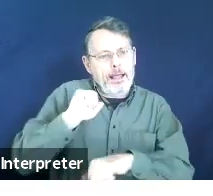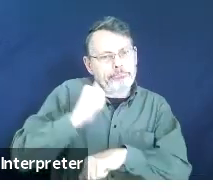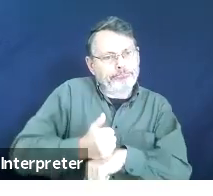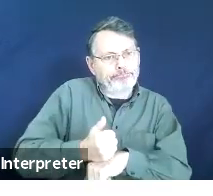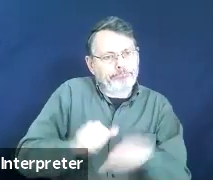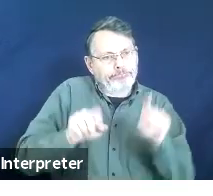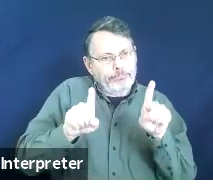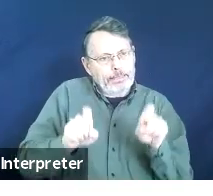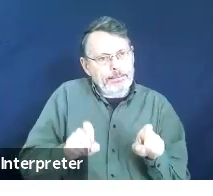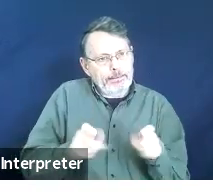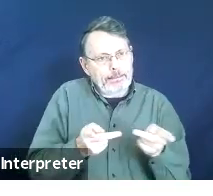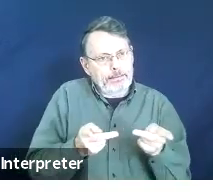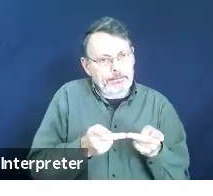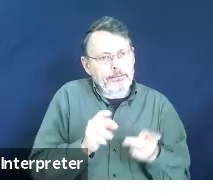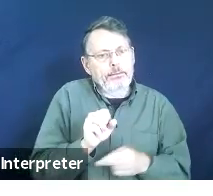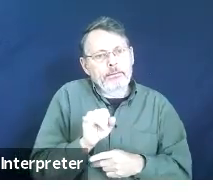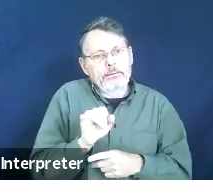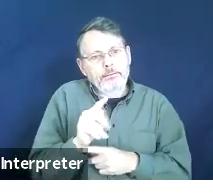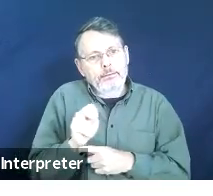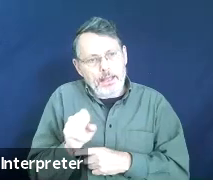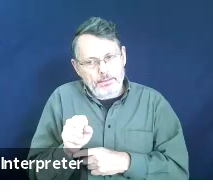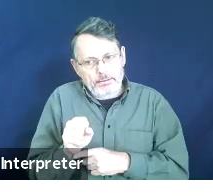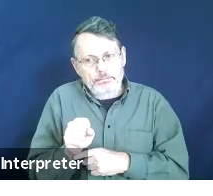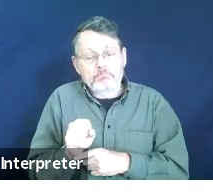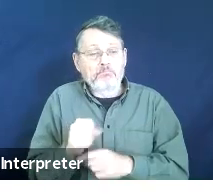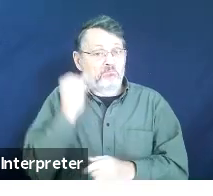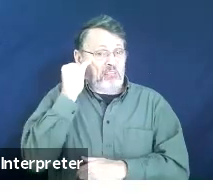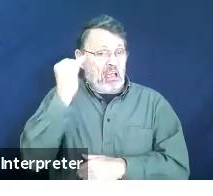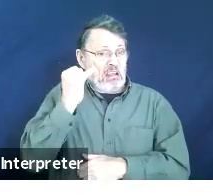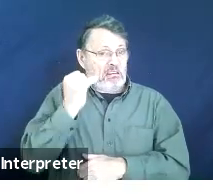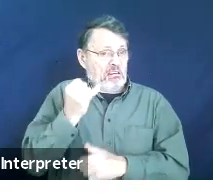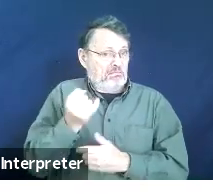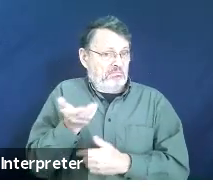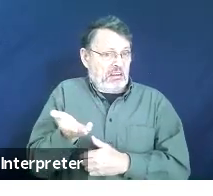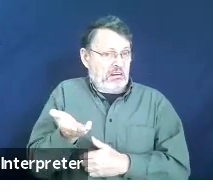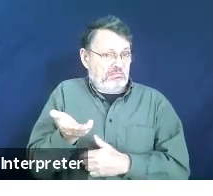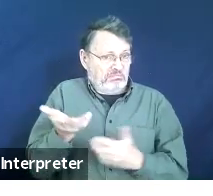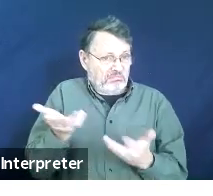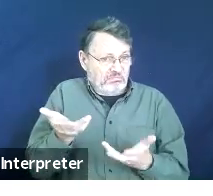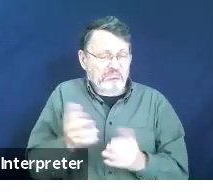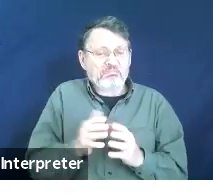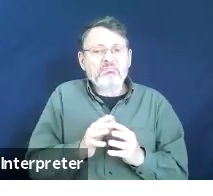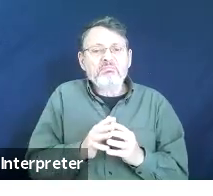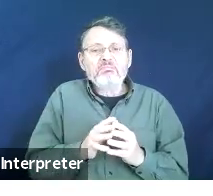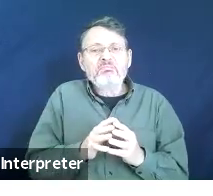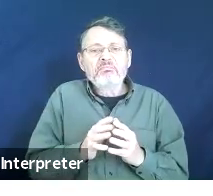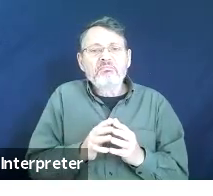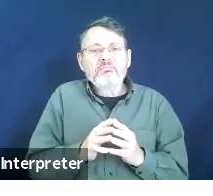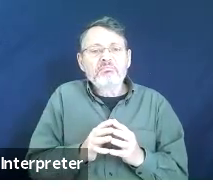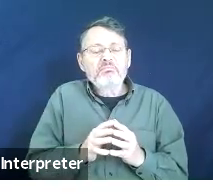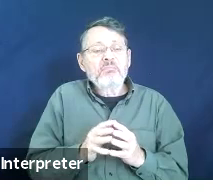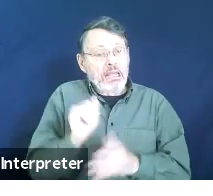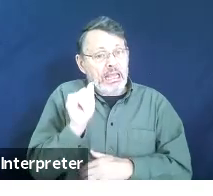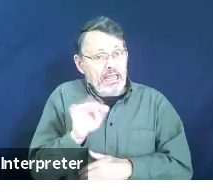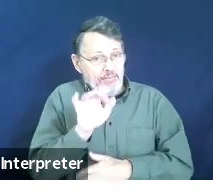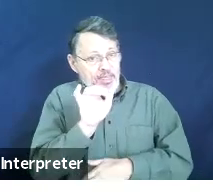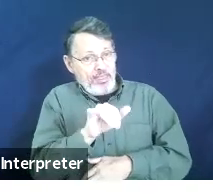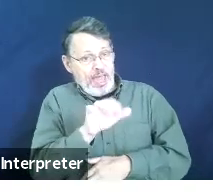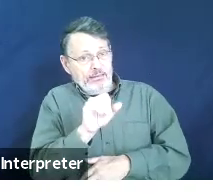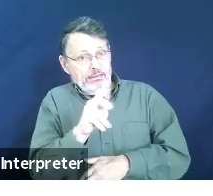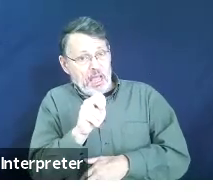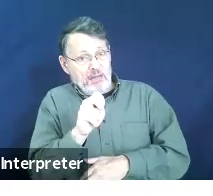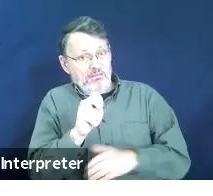sites. And the idea behind that is that if the sites are federally run and established in a